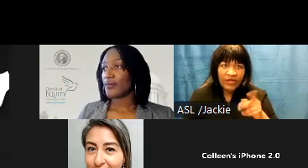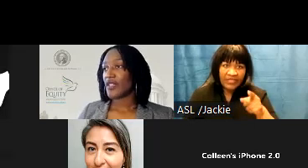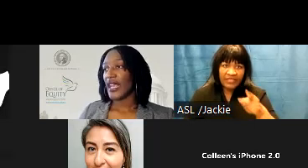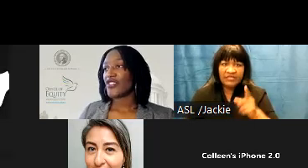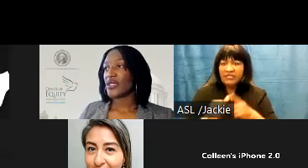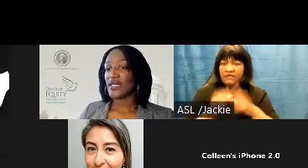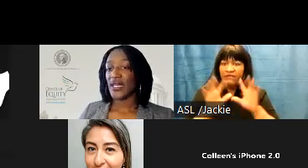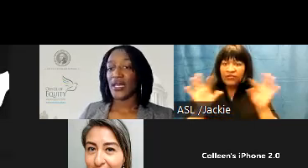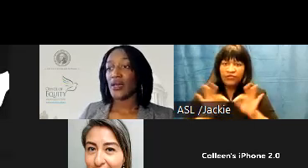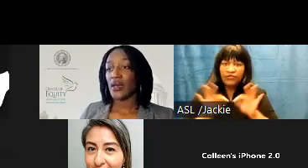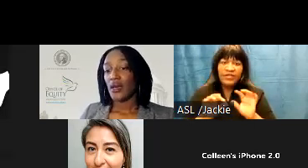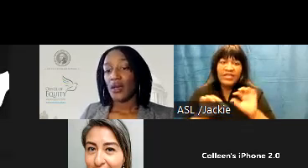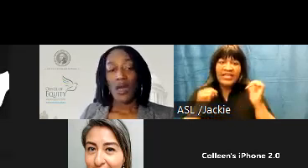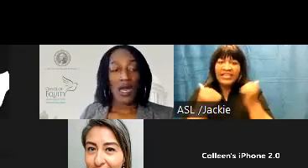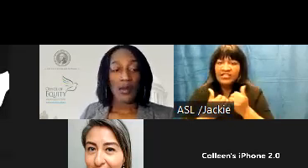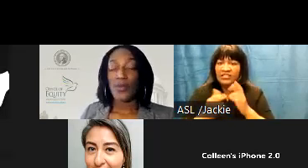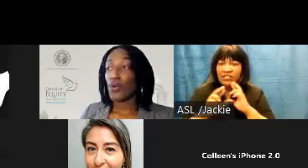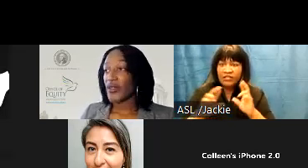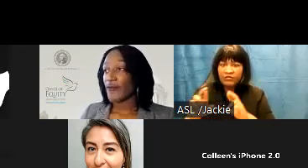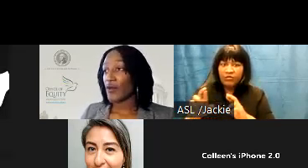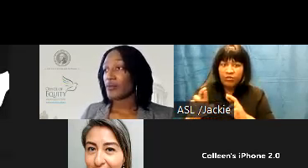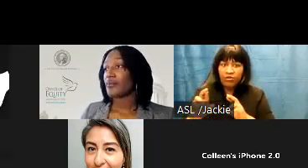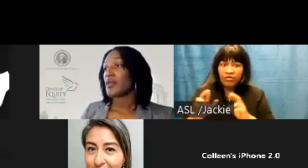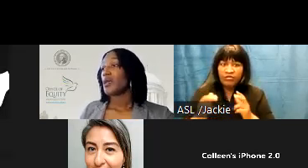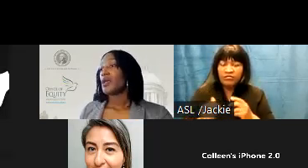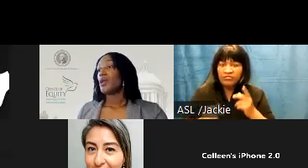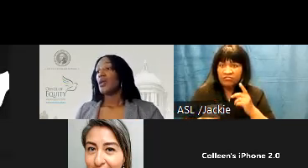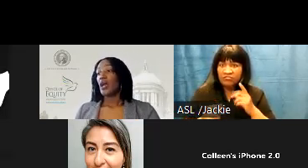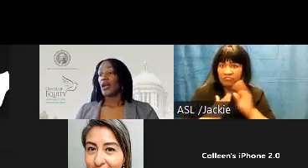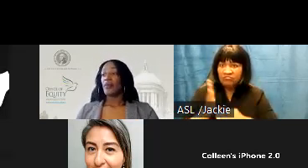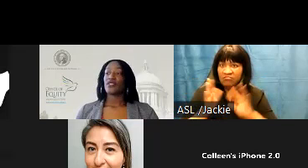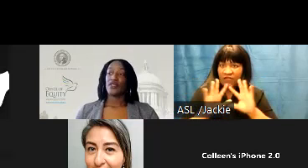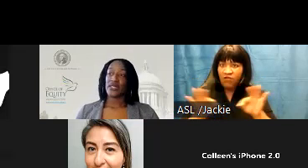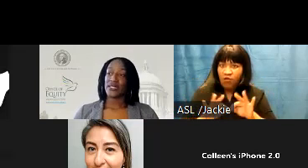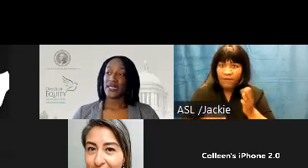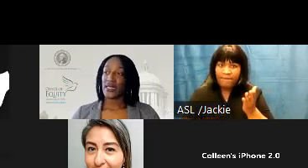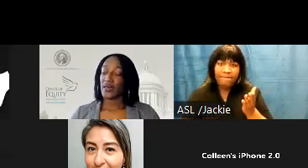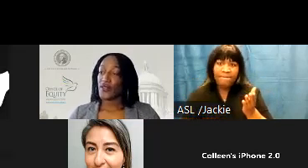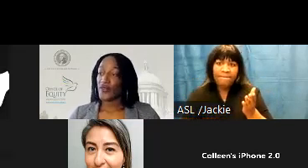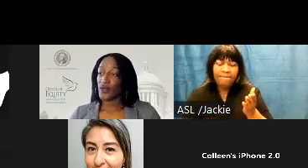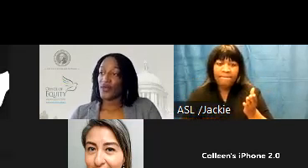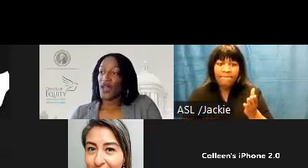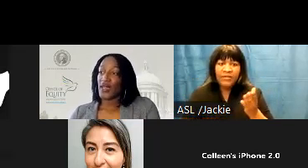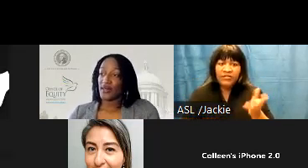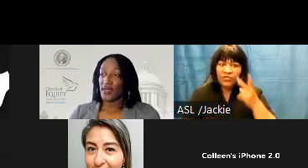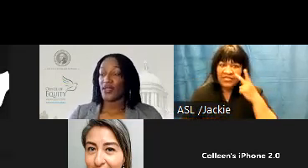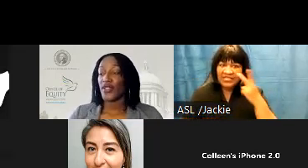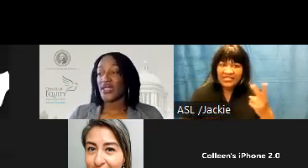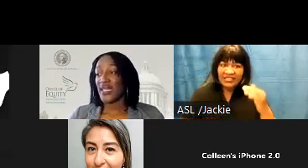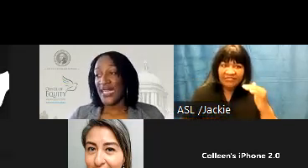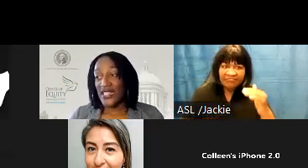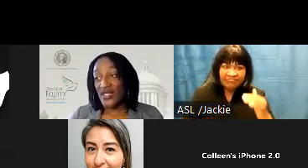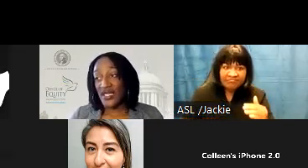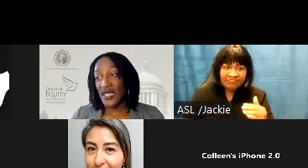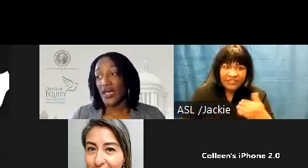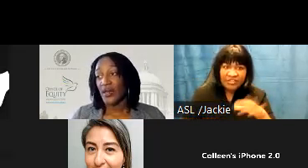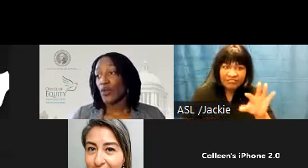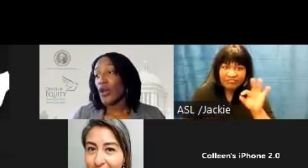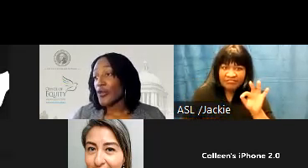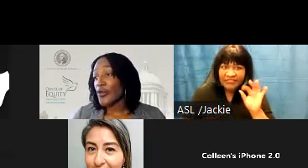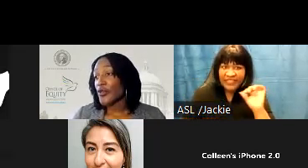The agency reporting form. You can select agency, workgroup,